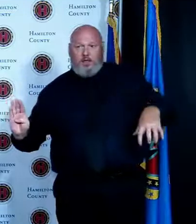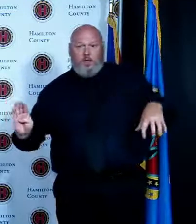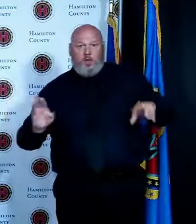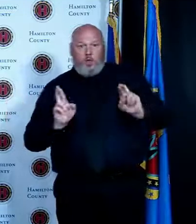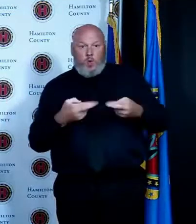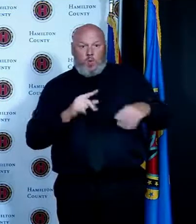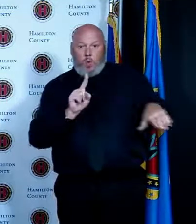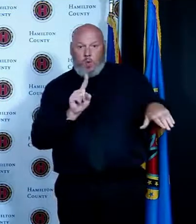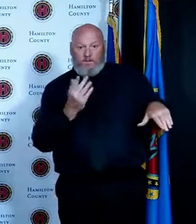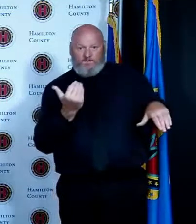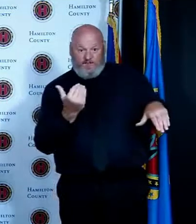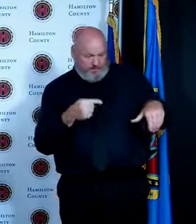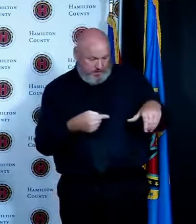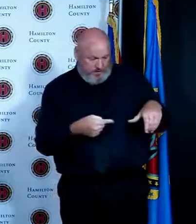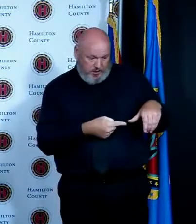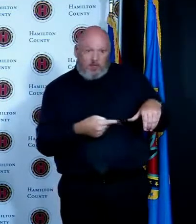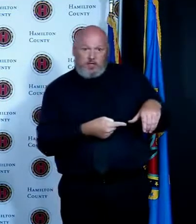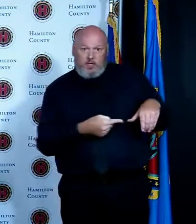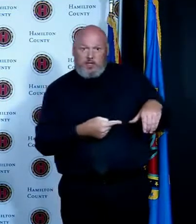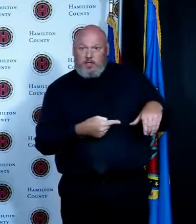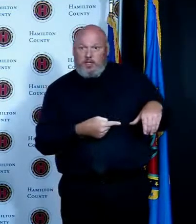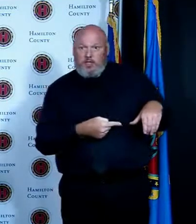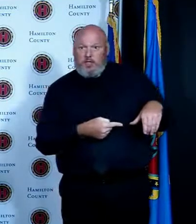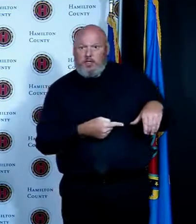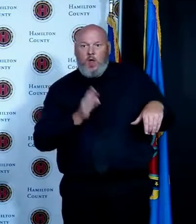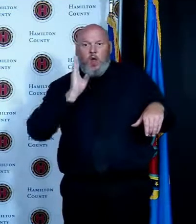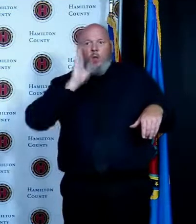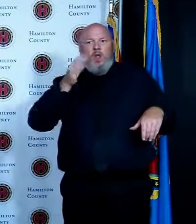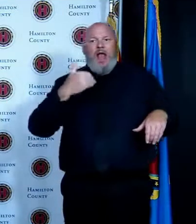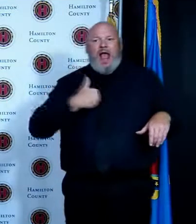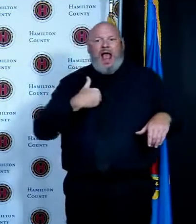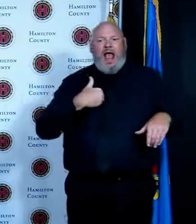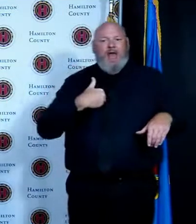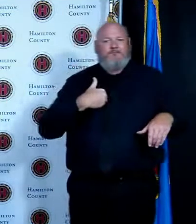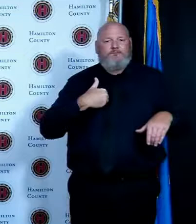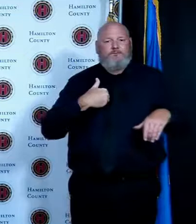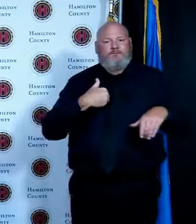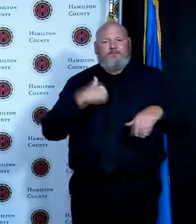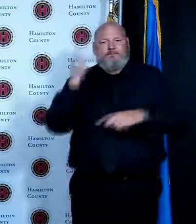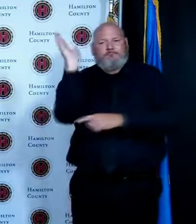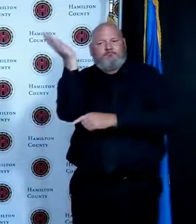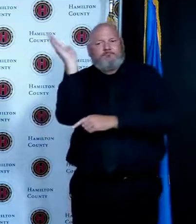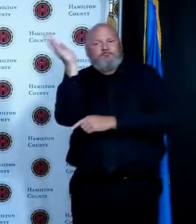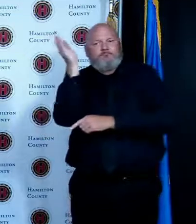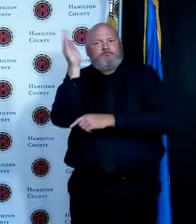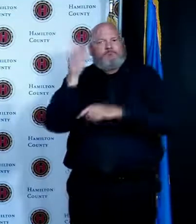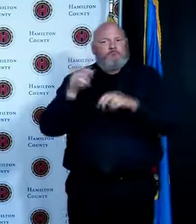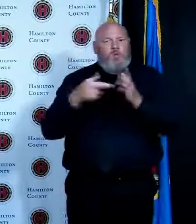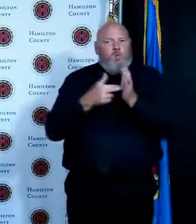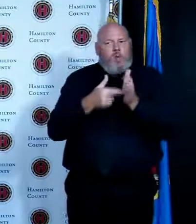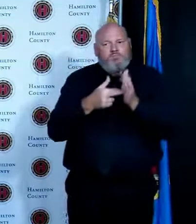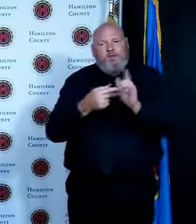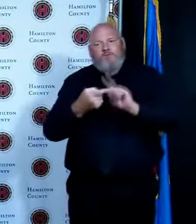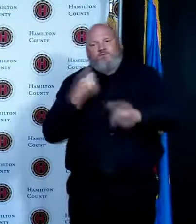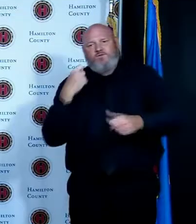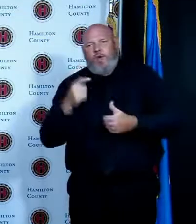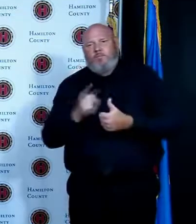for financial aid so that they can stay in their homes representatives from Saint Vincent de Paul and community action agency will be